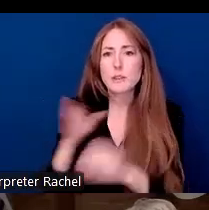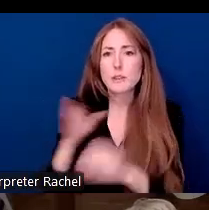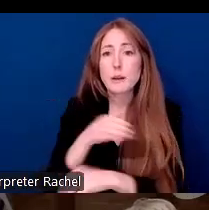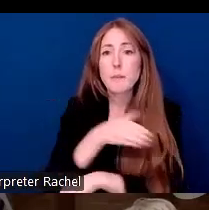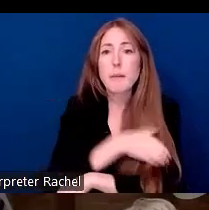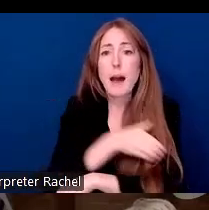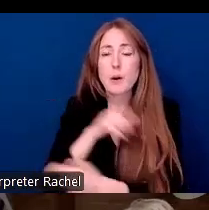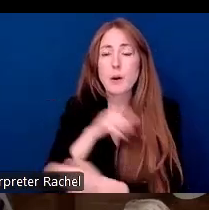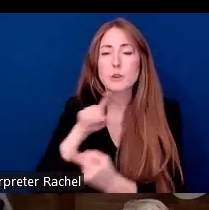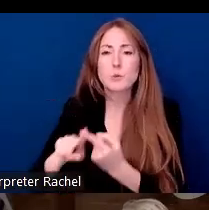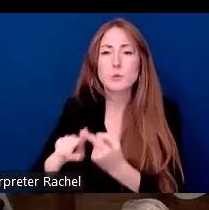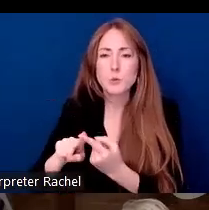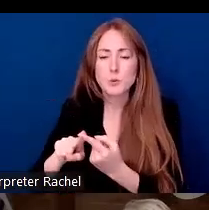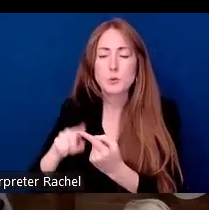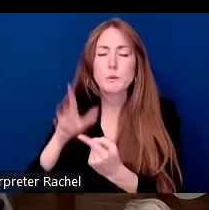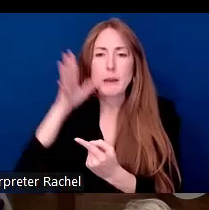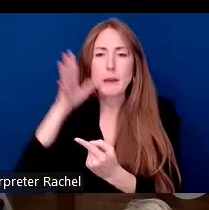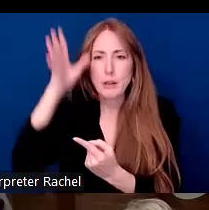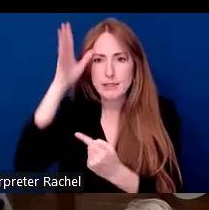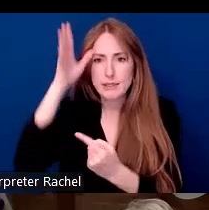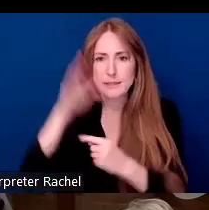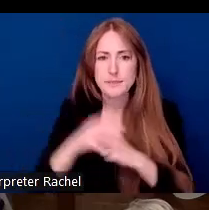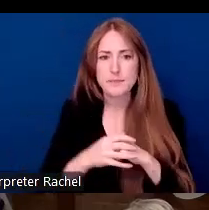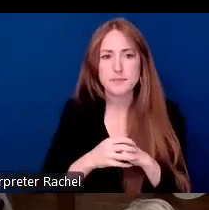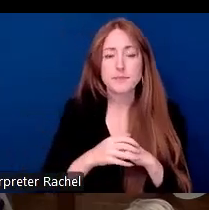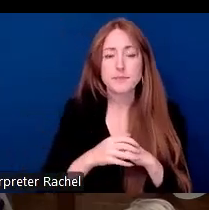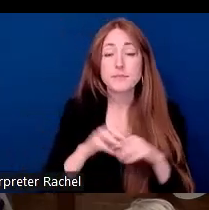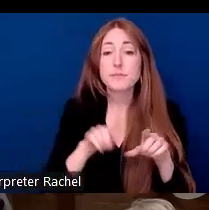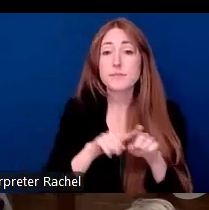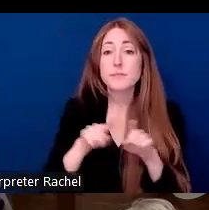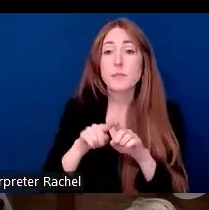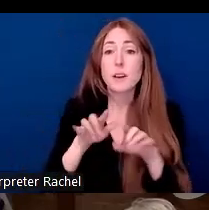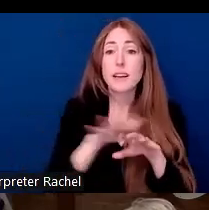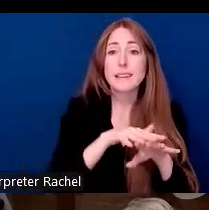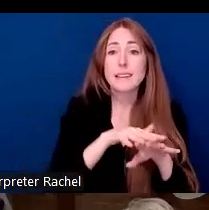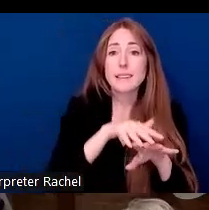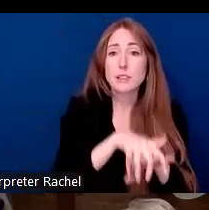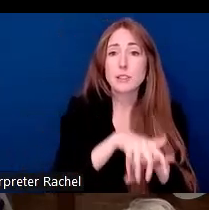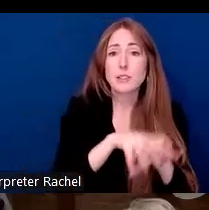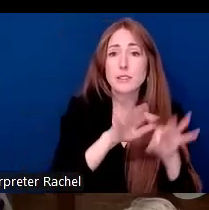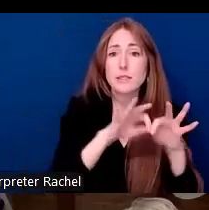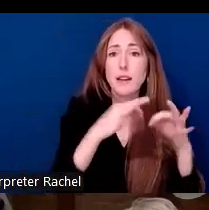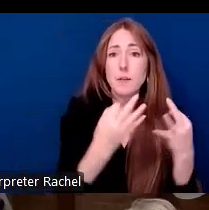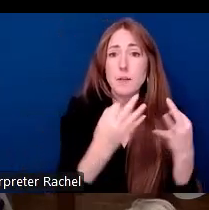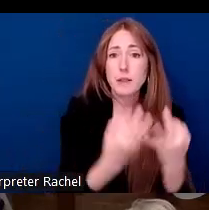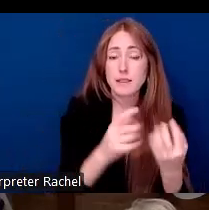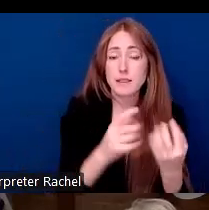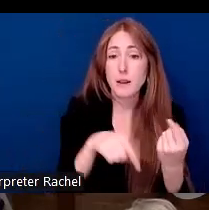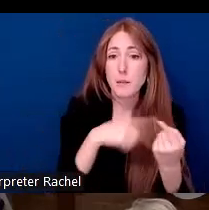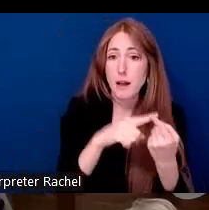was also data on how choices made by indigenous families about whether to and how to engage in